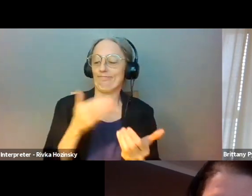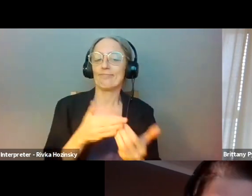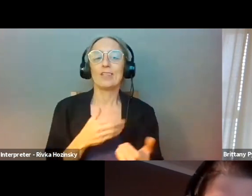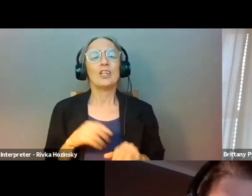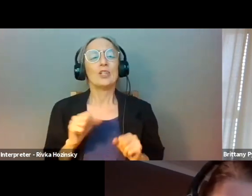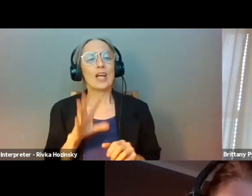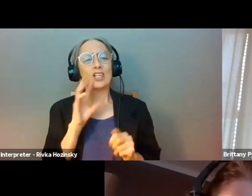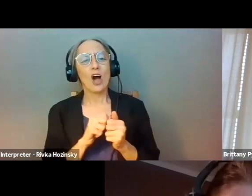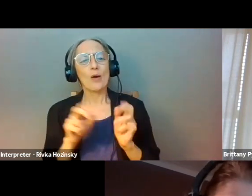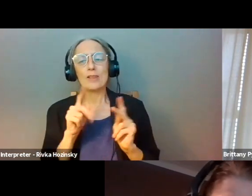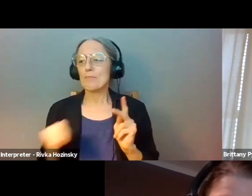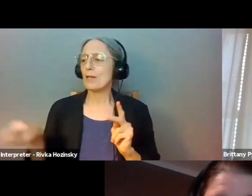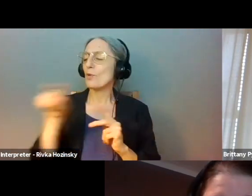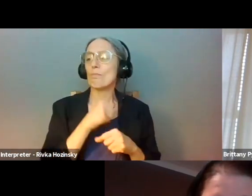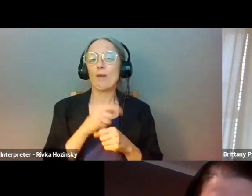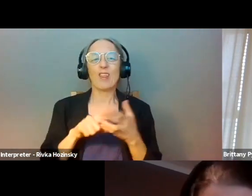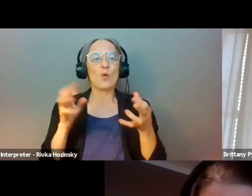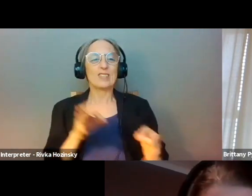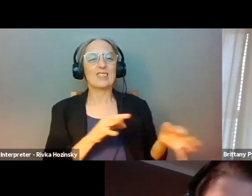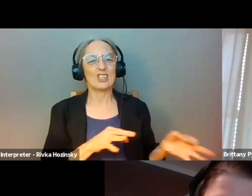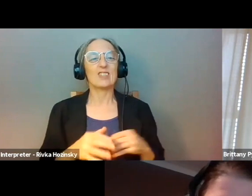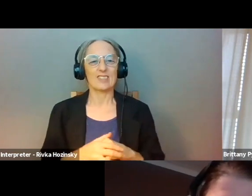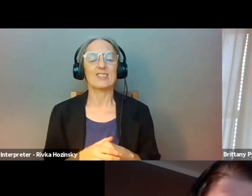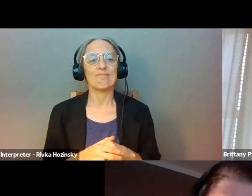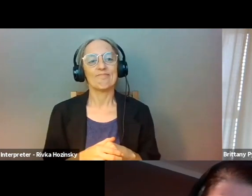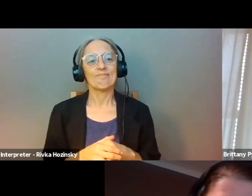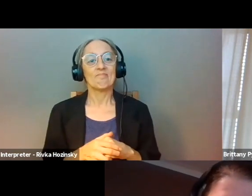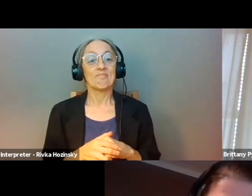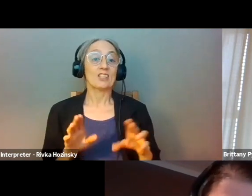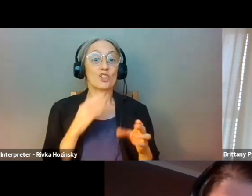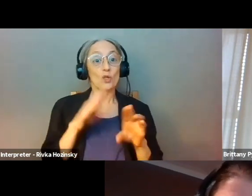with folks making those decisions, it is an inroad that can be explored.